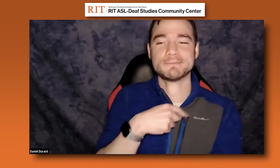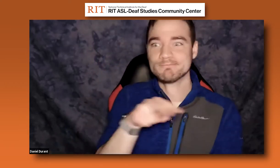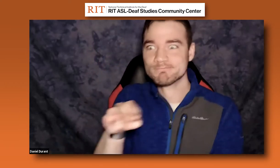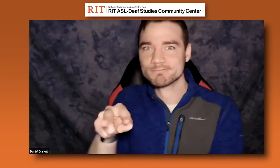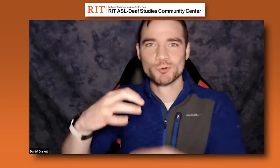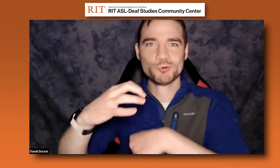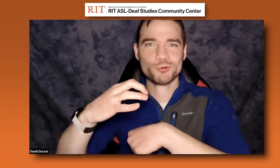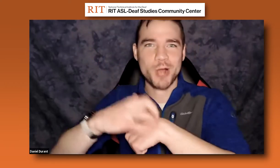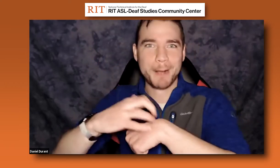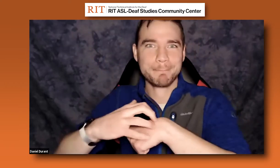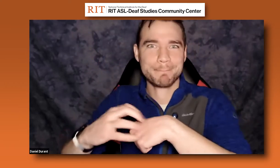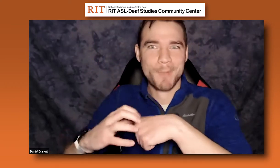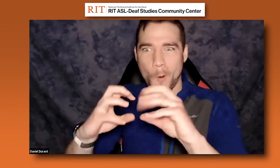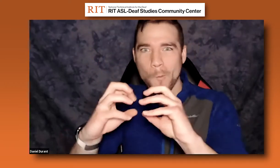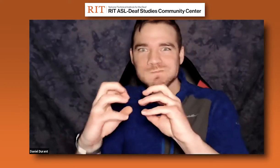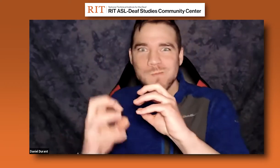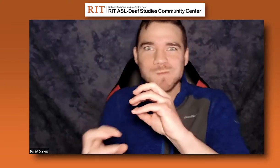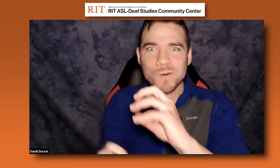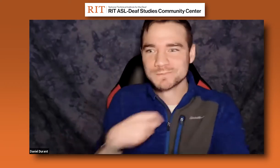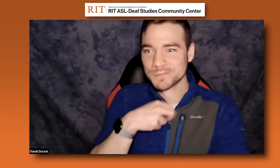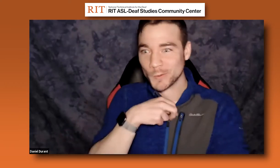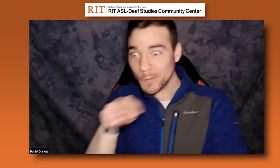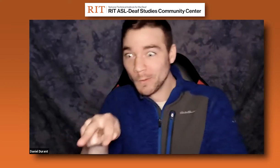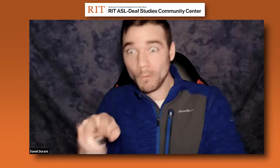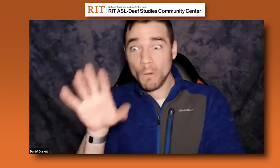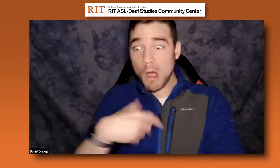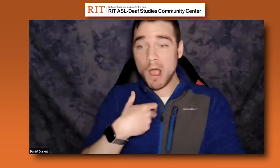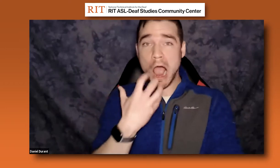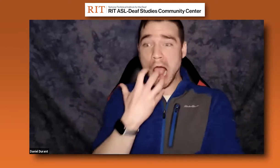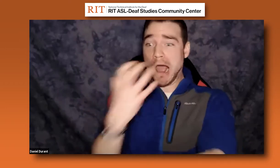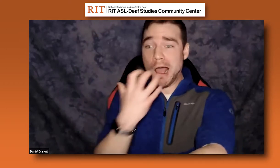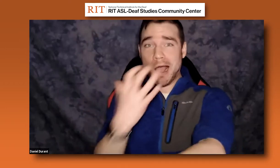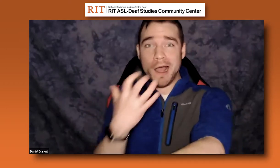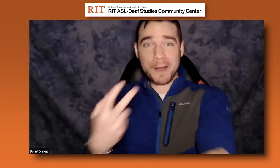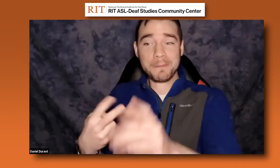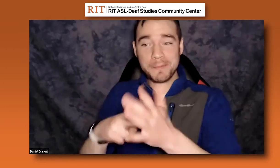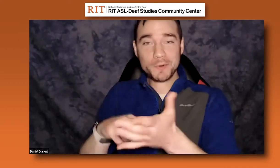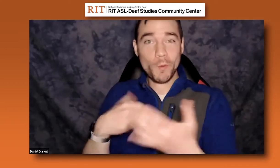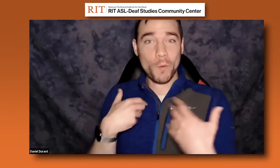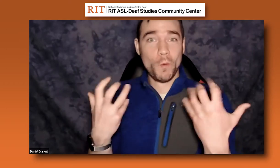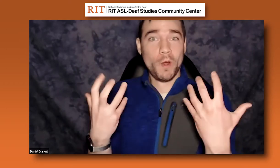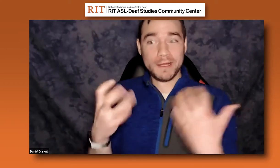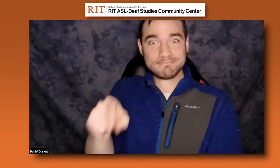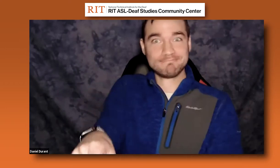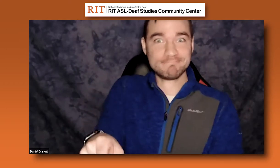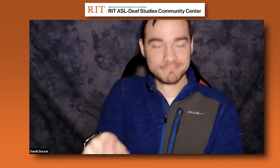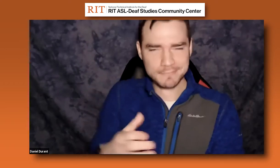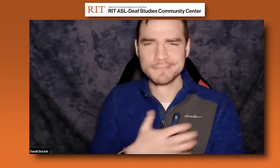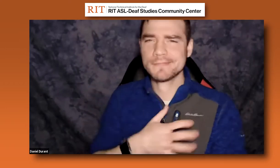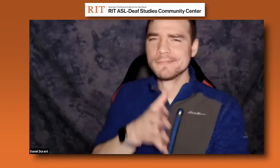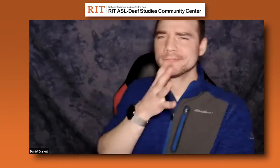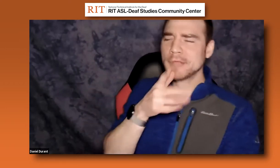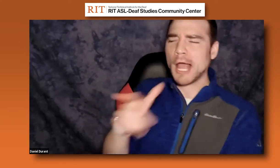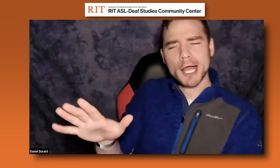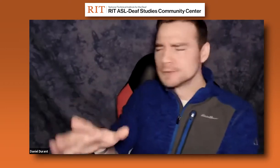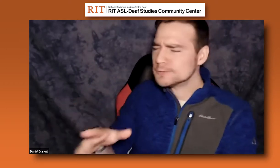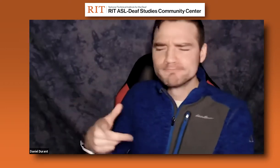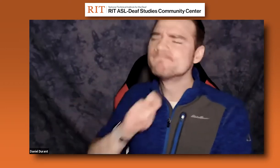For example, I would point at a bunch of grapes, and I would point at them and just scream, meaning I wanted a grape, but my mom would say,